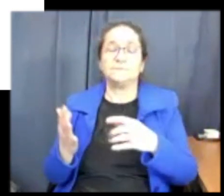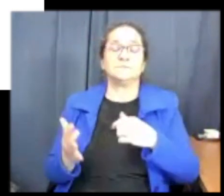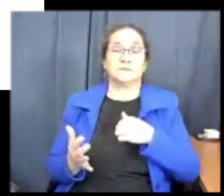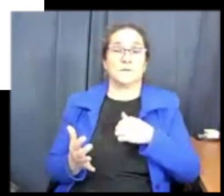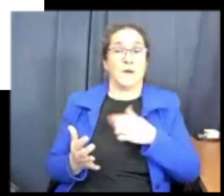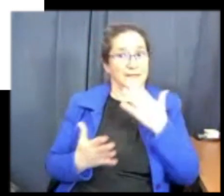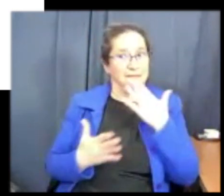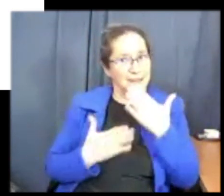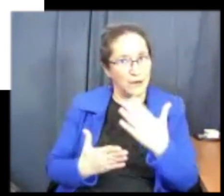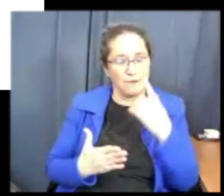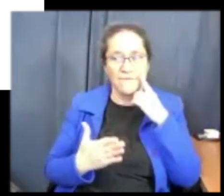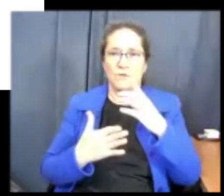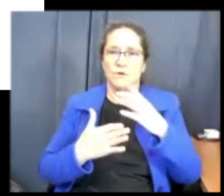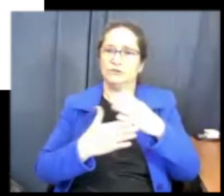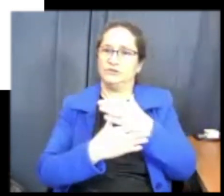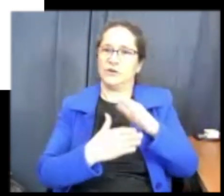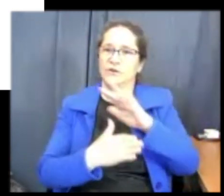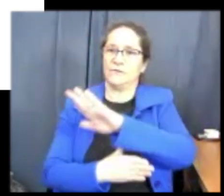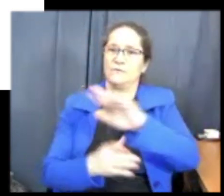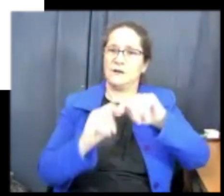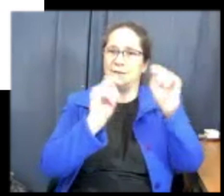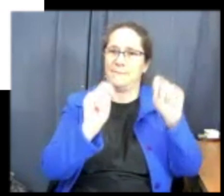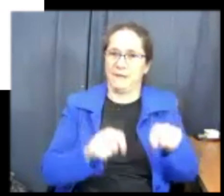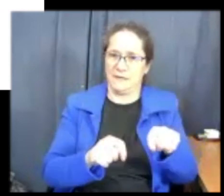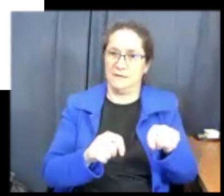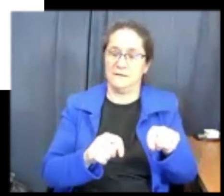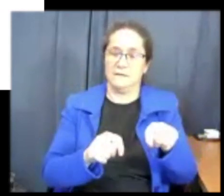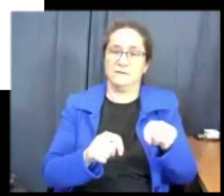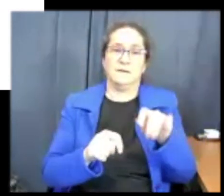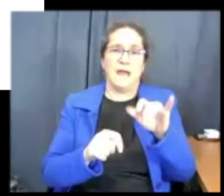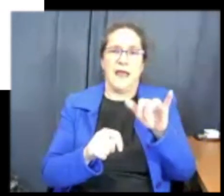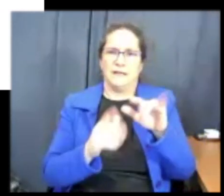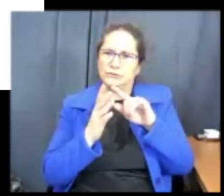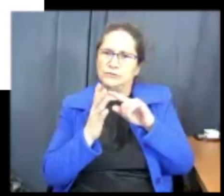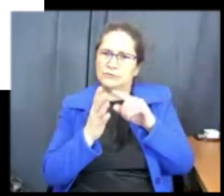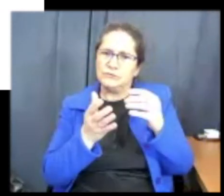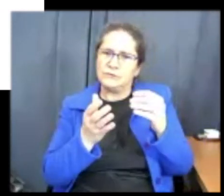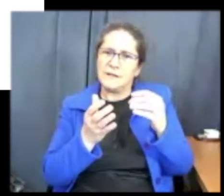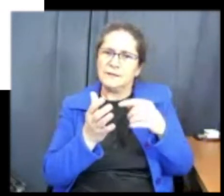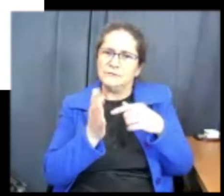with us that template that you've created and actually started to show us how to fill that out a little bit.